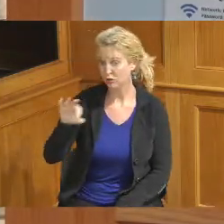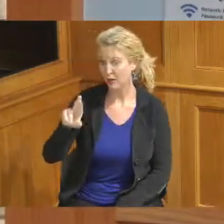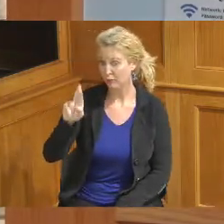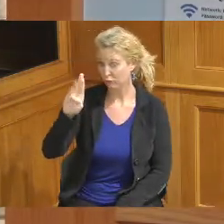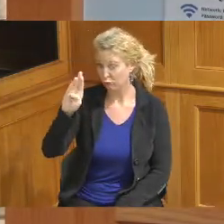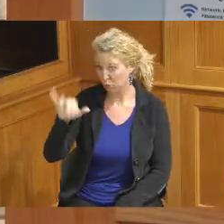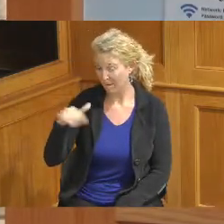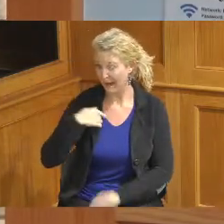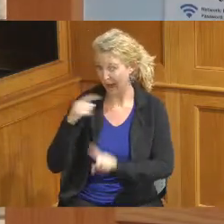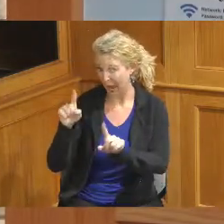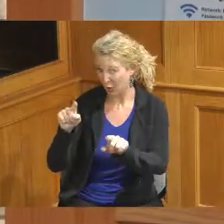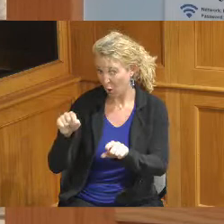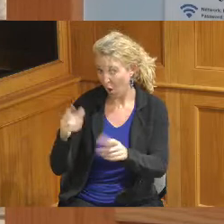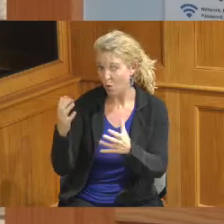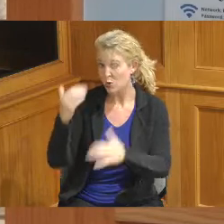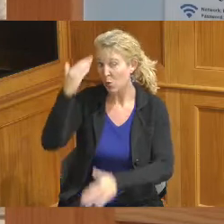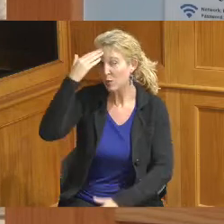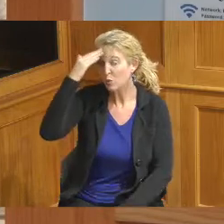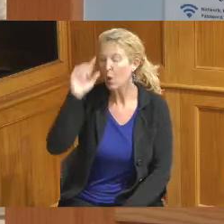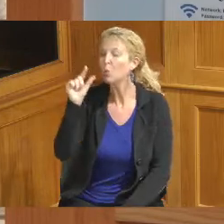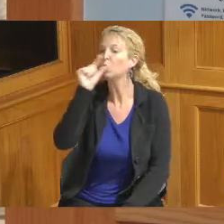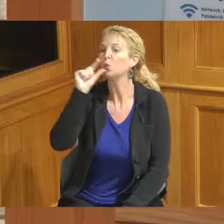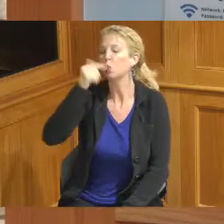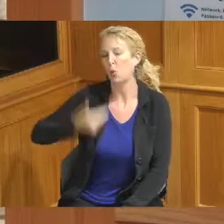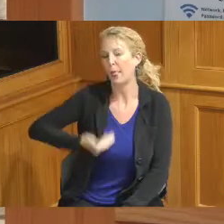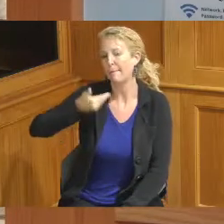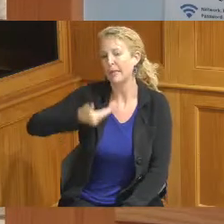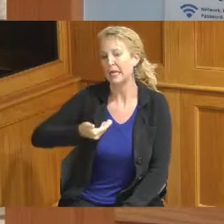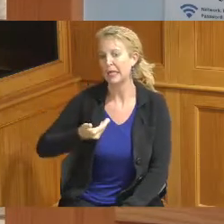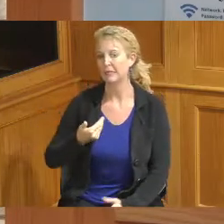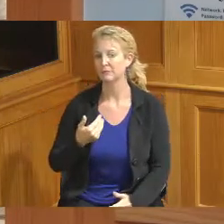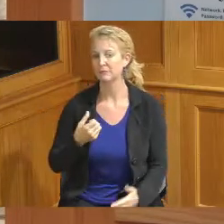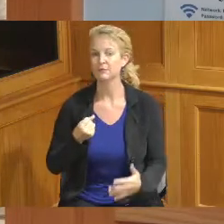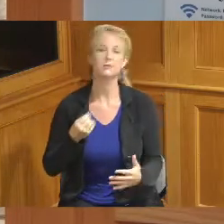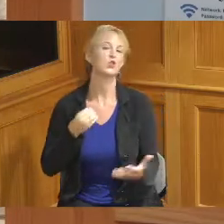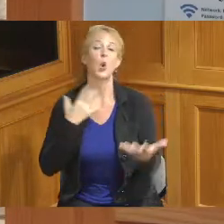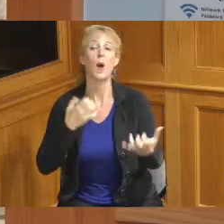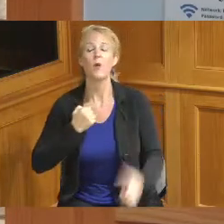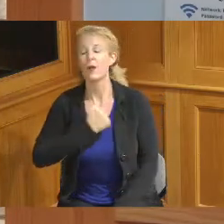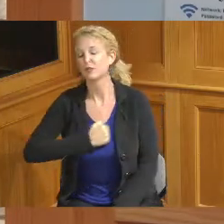know who I am Google me and that's what I do so I just want to apologize to all of you that I'm not